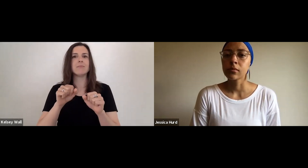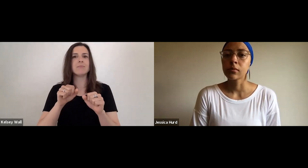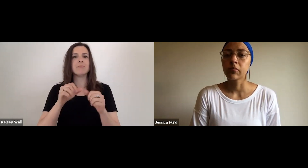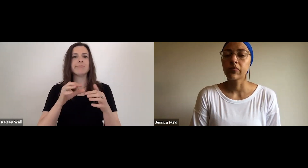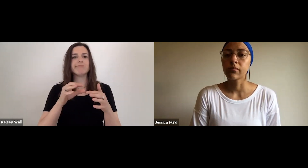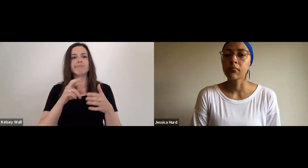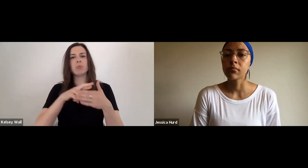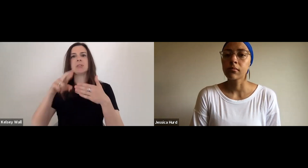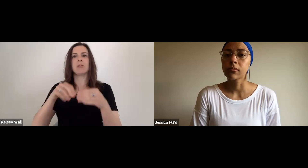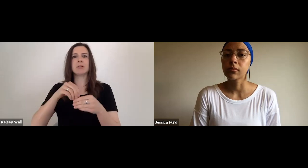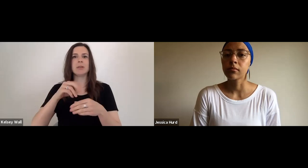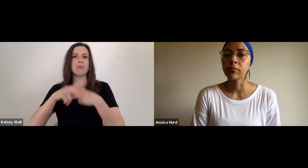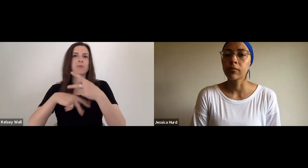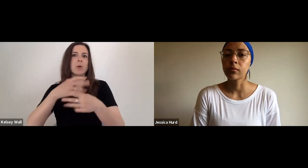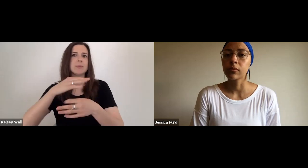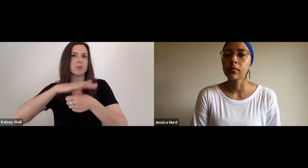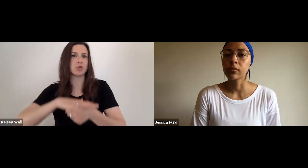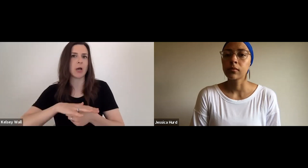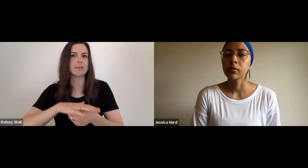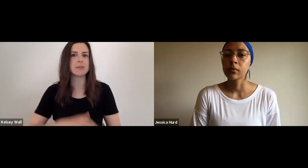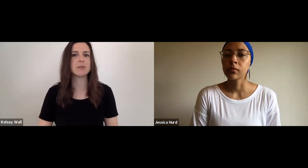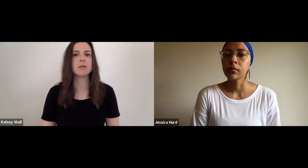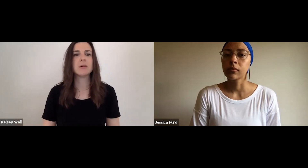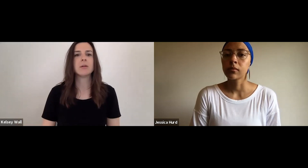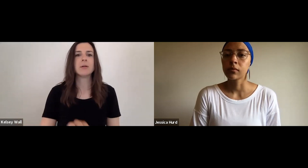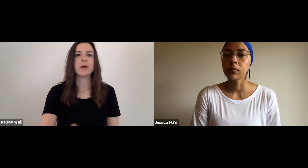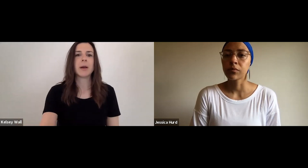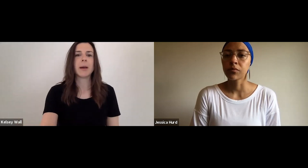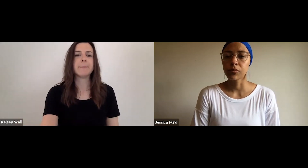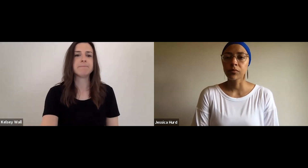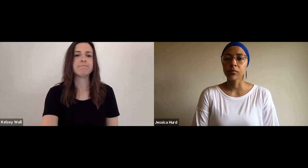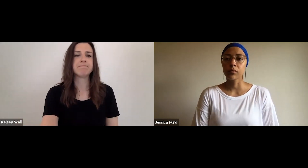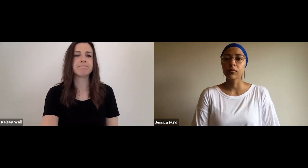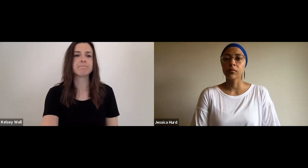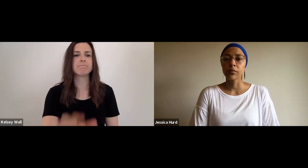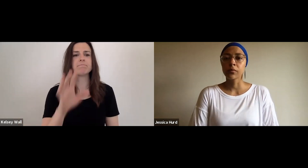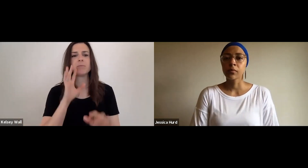You can have different reactions and different feelings of stress.